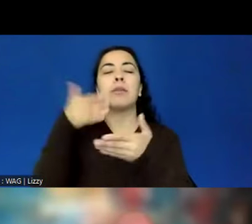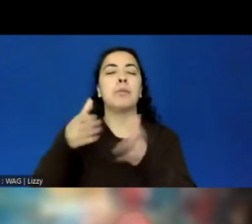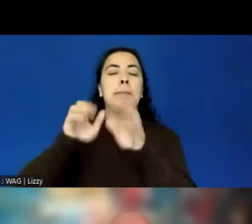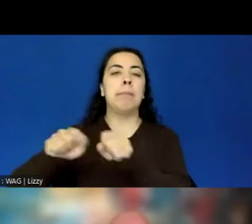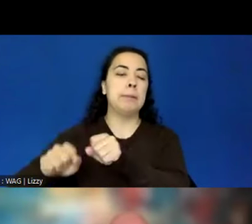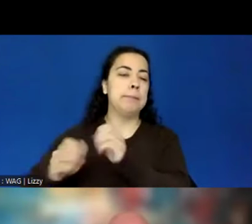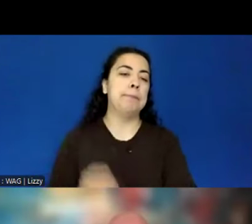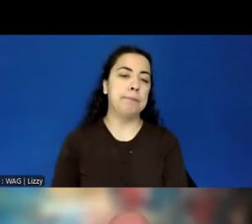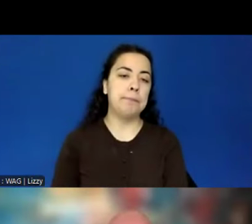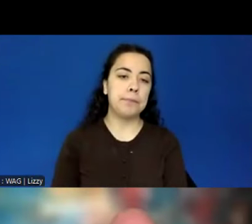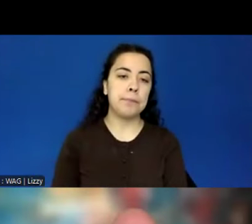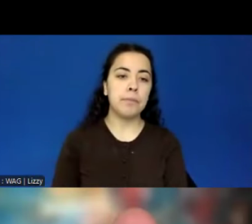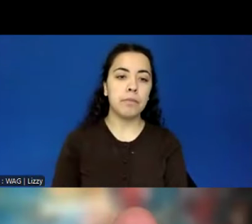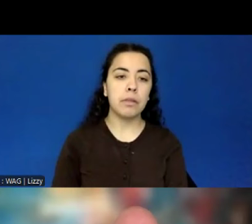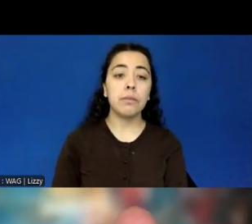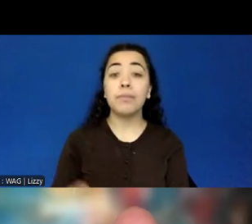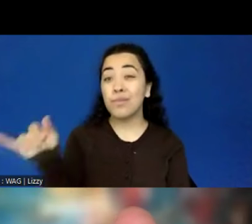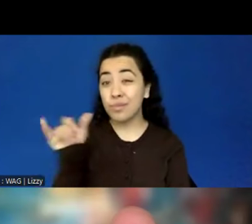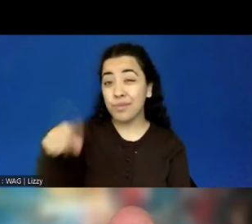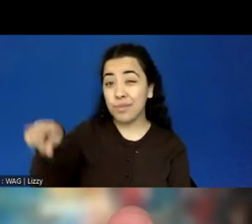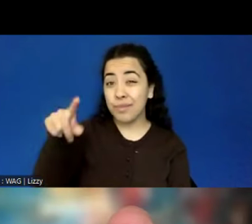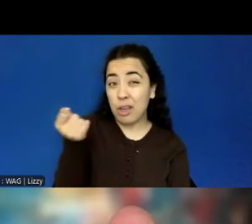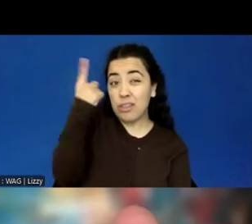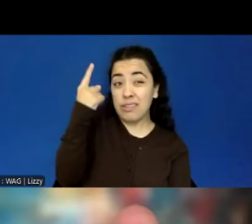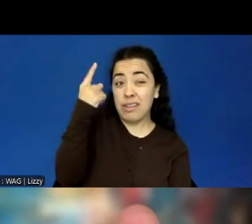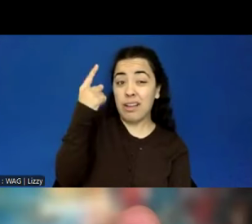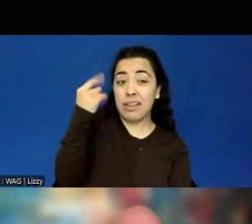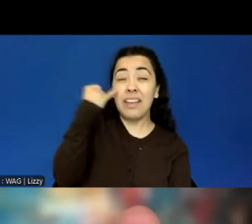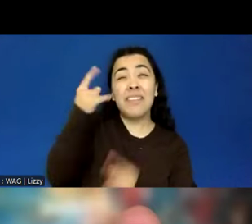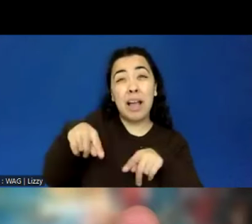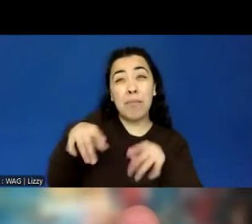And, of course, they will also understand, you know, if there has to be a delay in any of the